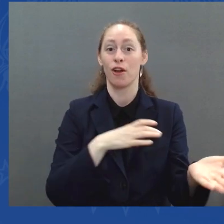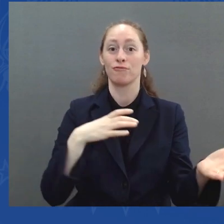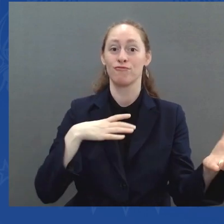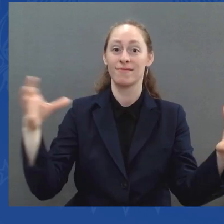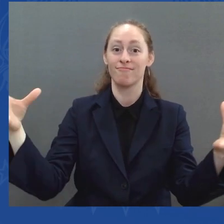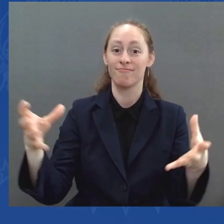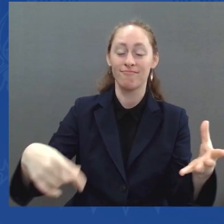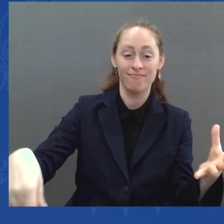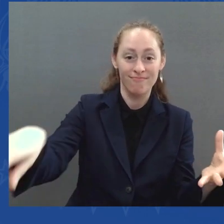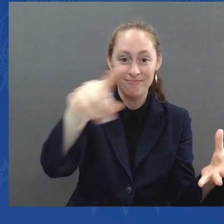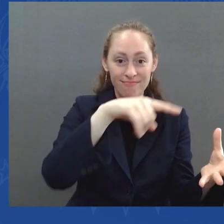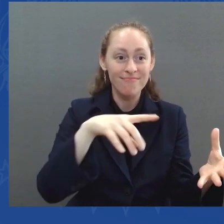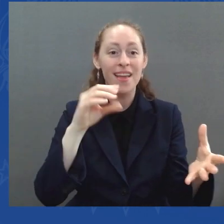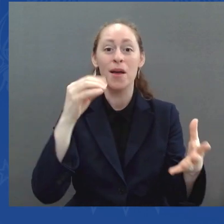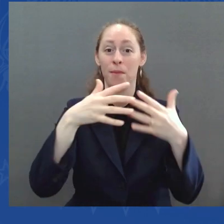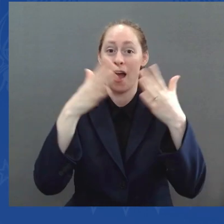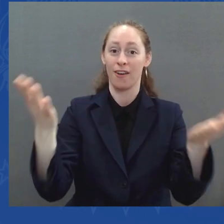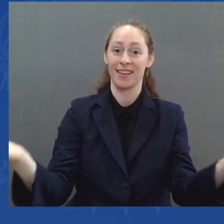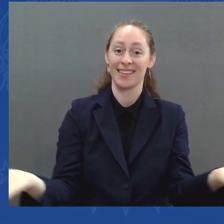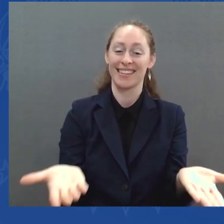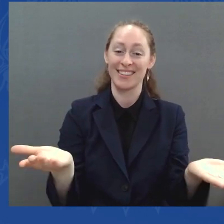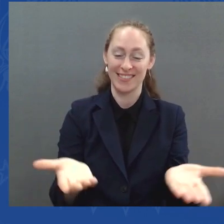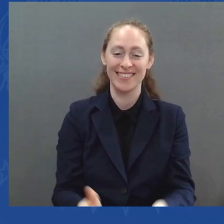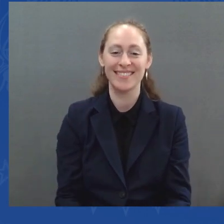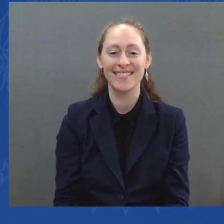the Affordable Care Act was signed into law.